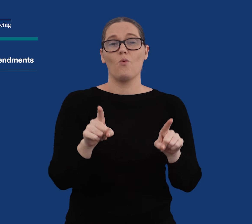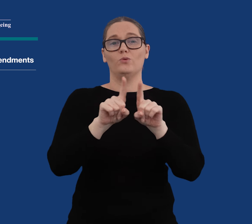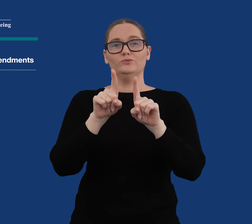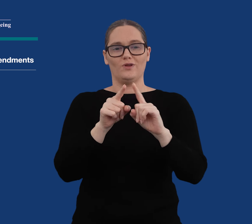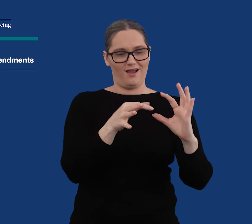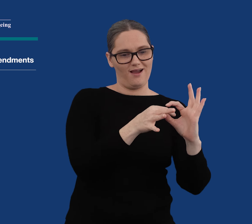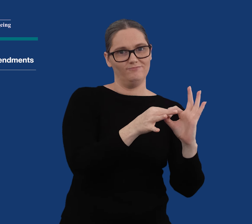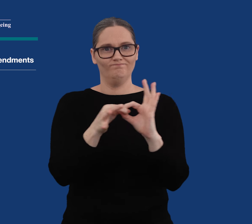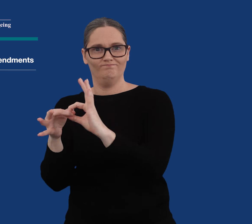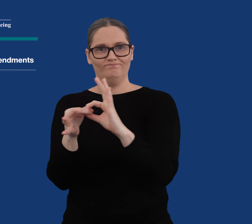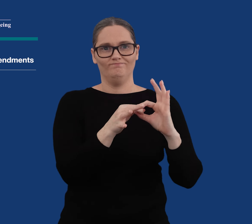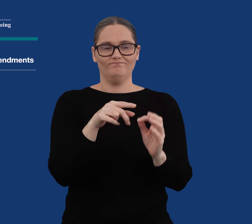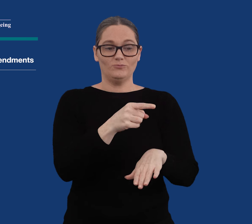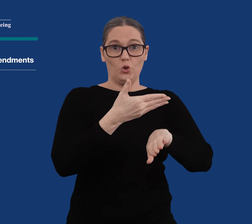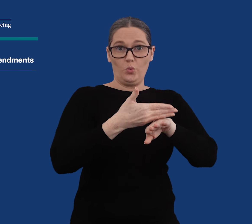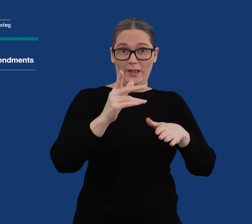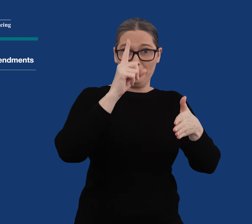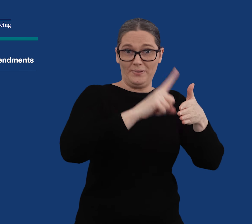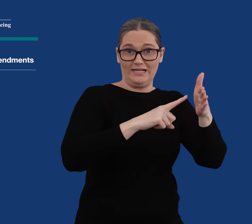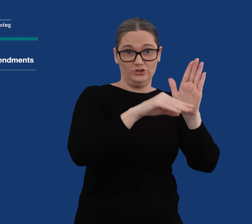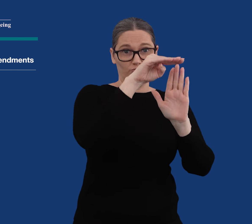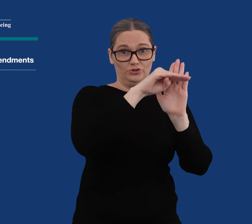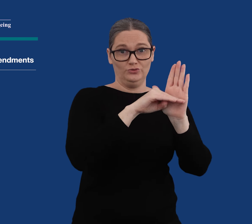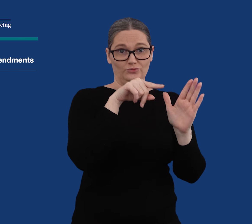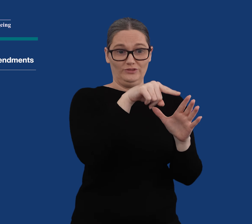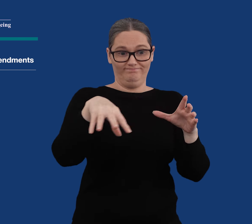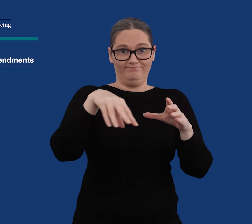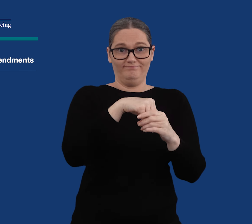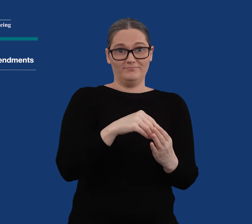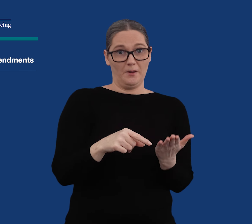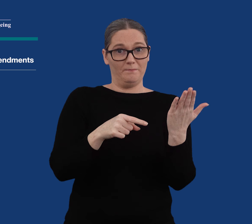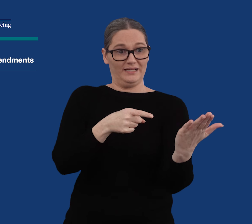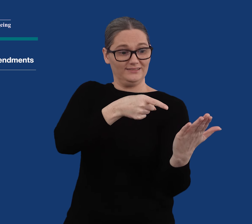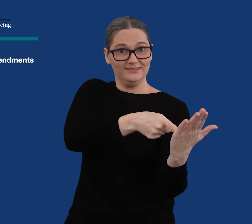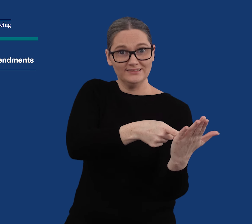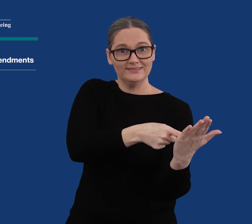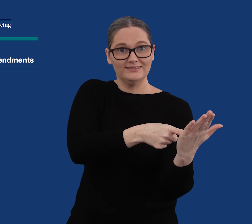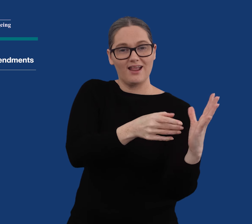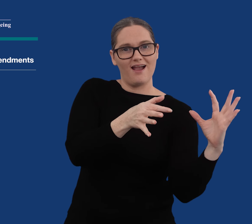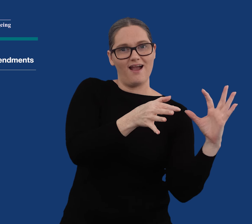It also connects the new civil penalties that are contained in this Bill